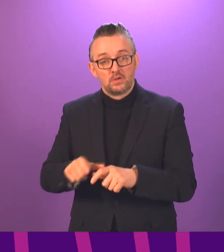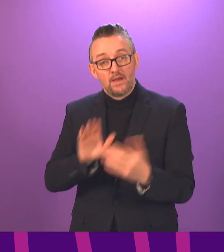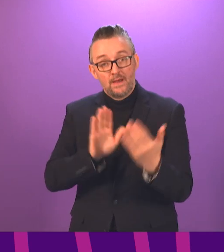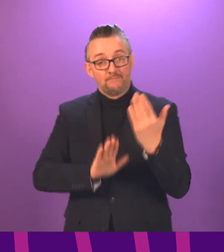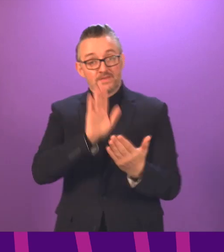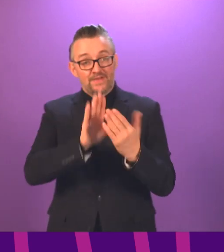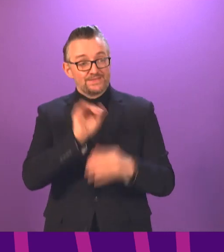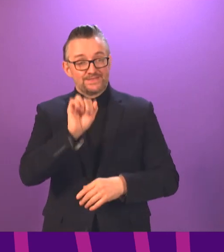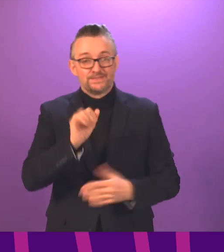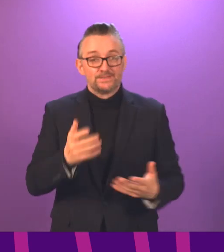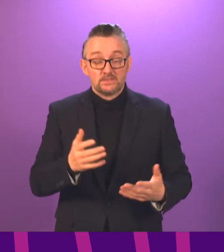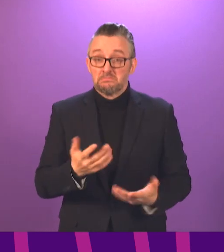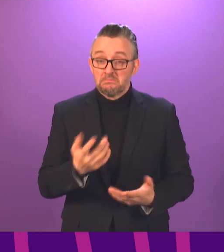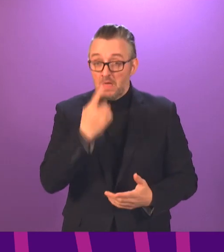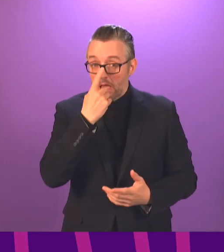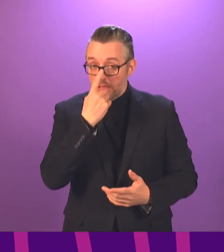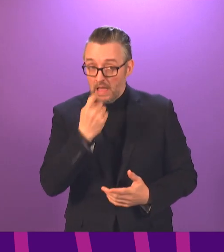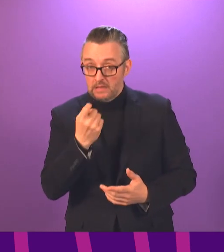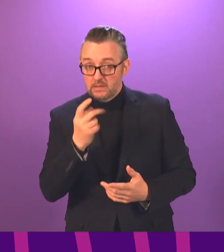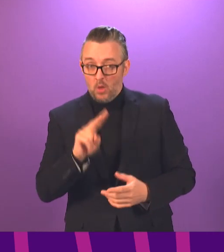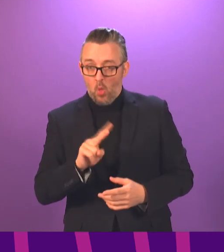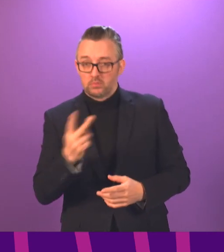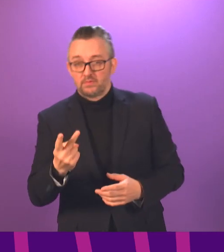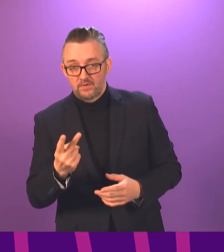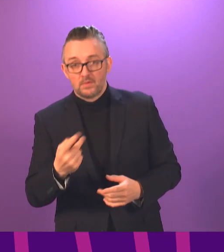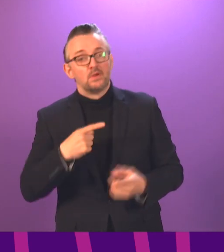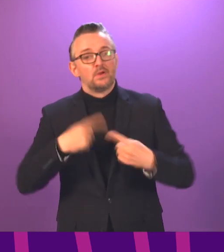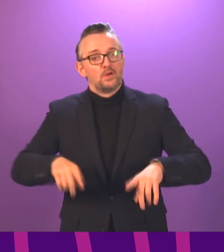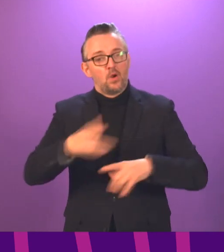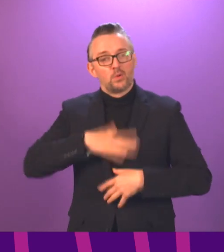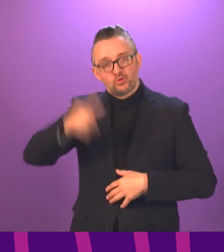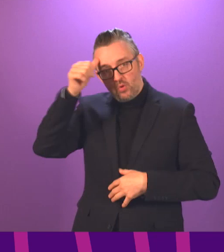campaigning can be employed, but, clearly, we would all like to know when it will be possible